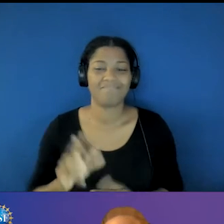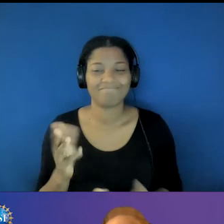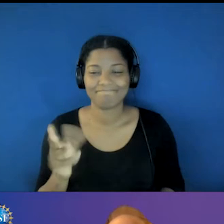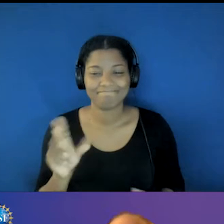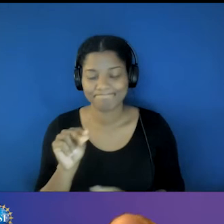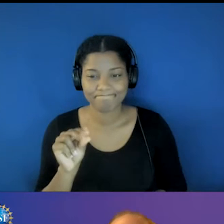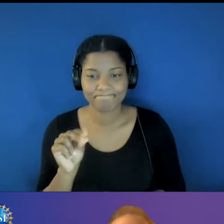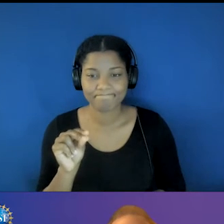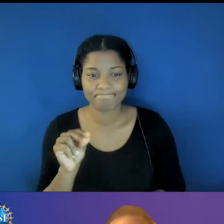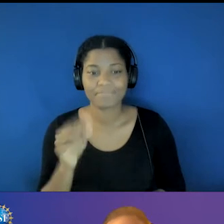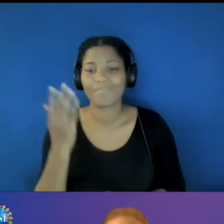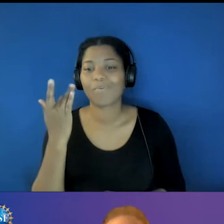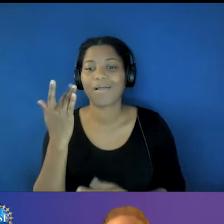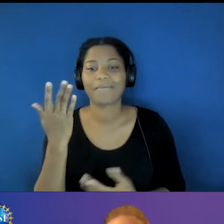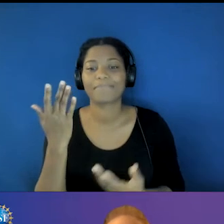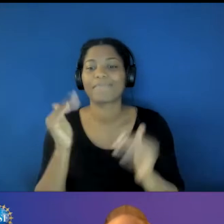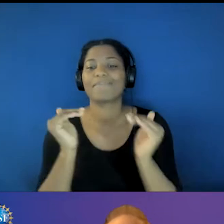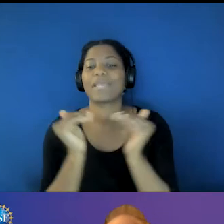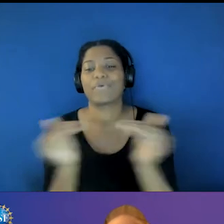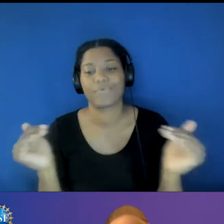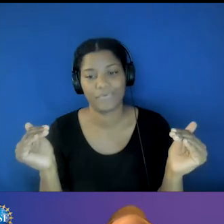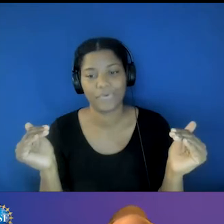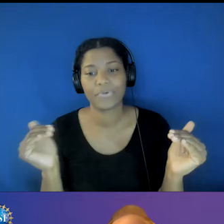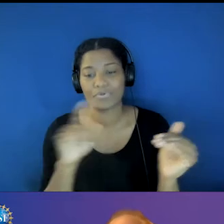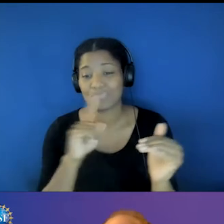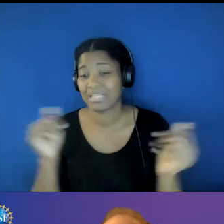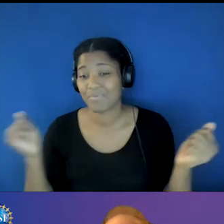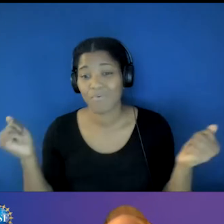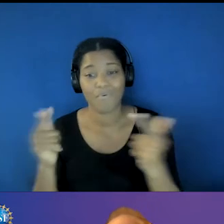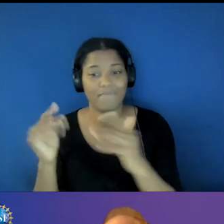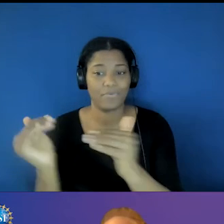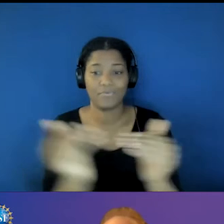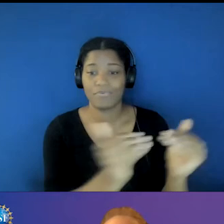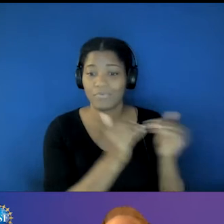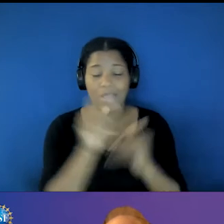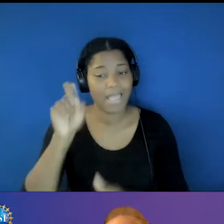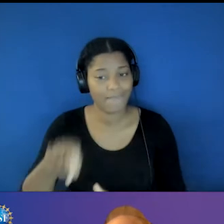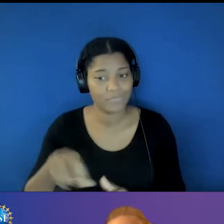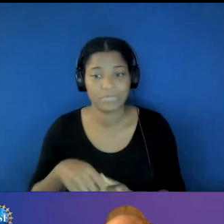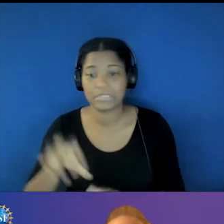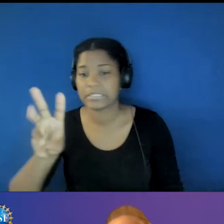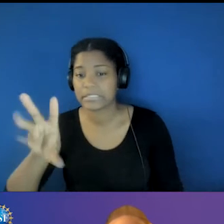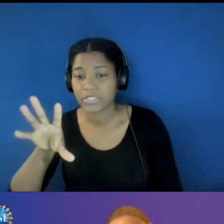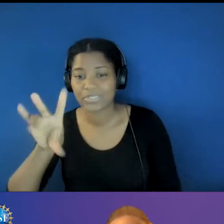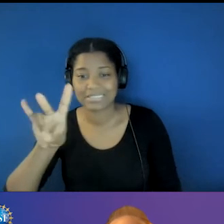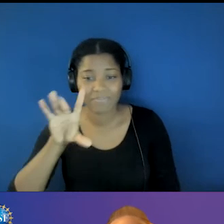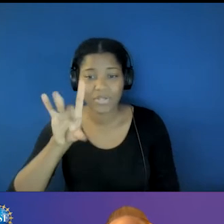it's a matter of fairness to all of these 6, 7, 800 people who are submitting proposals to NSF.